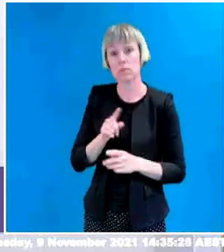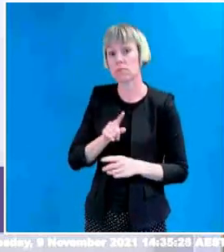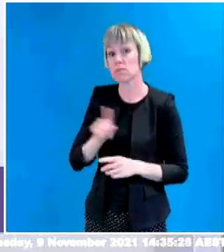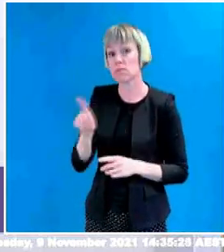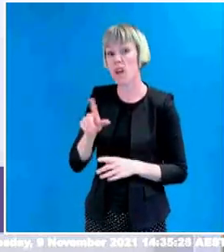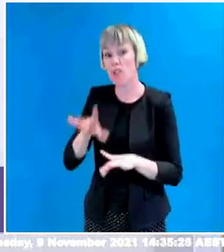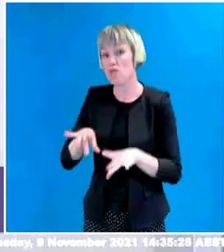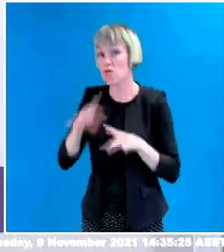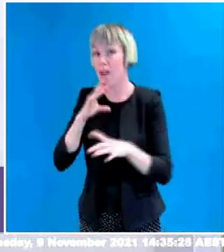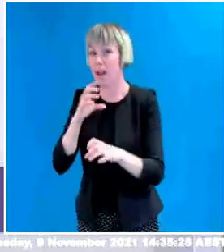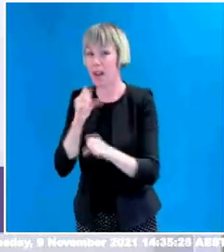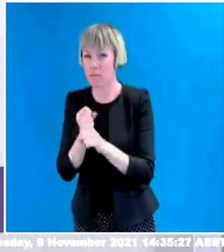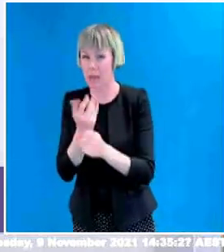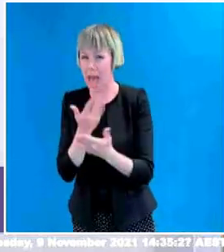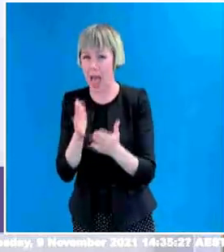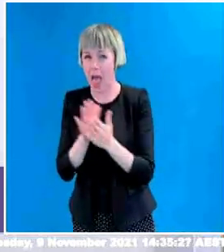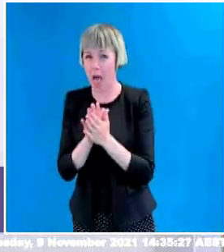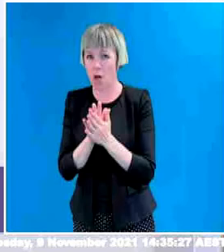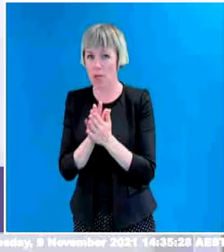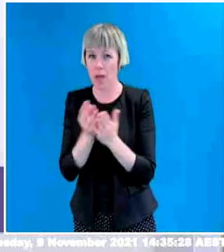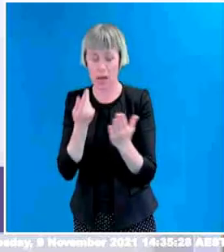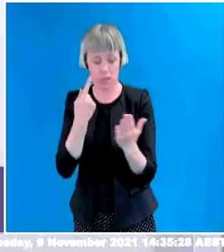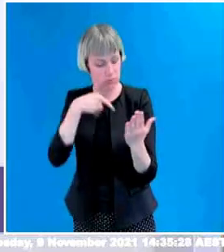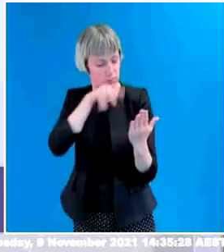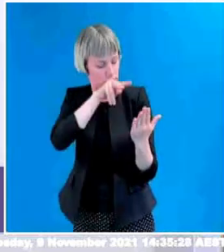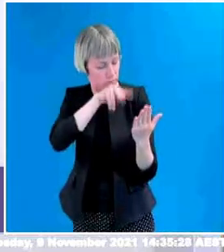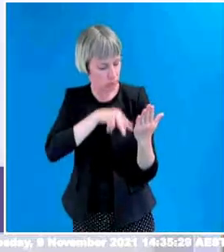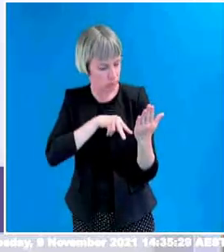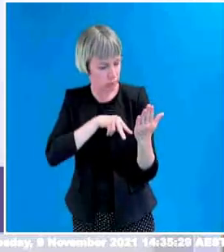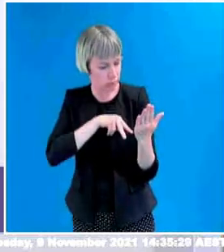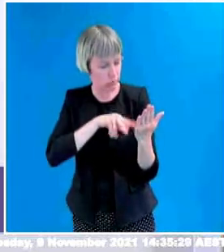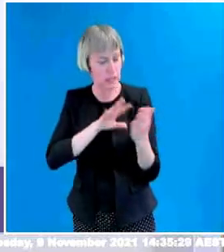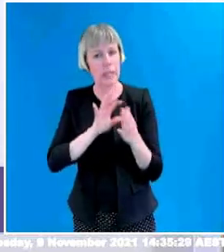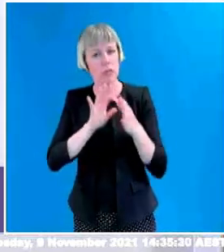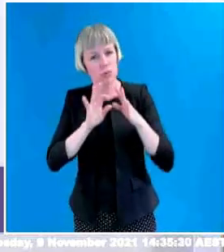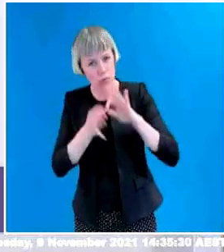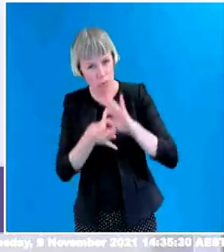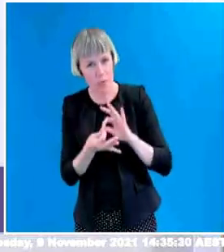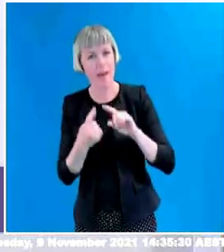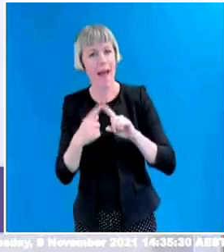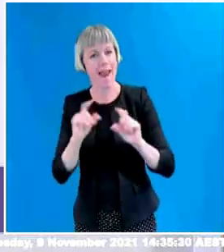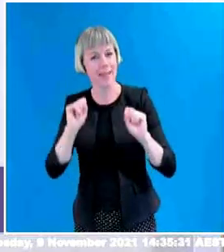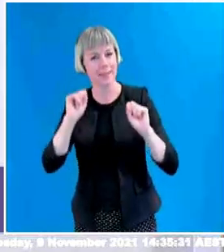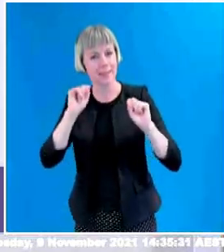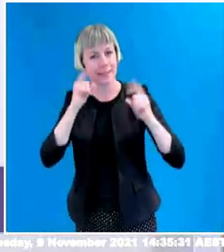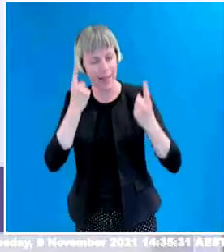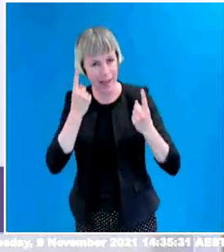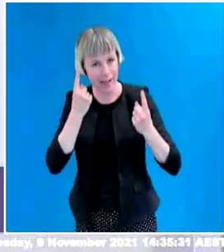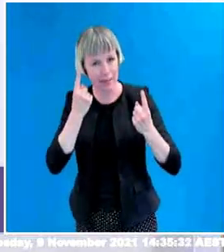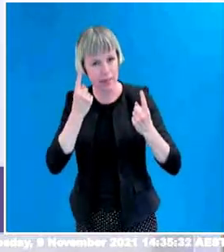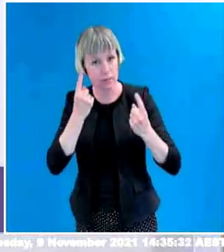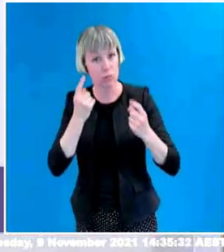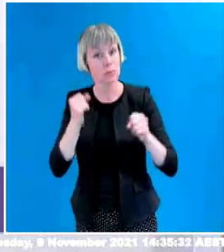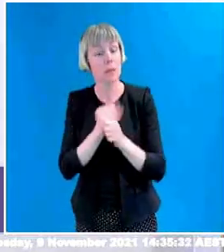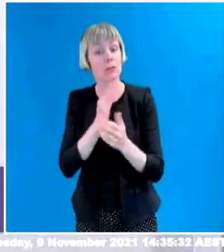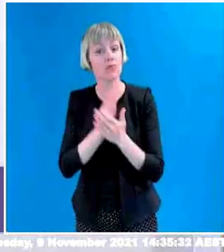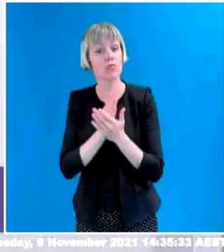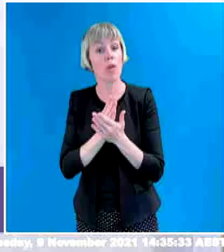interpreting and understanding those rights for the purpose of translating them into a domestic legal setting?